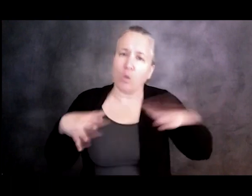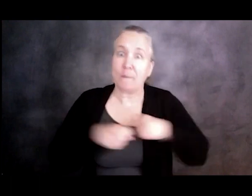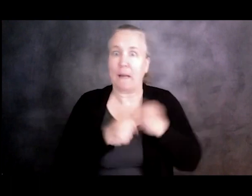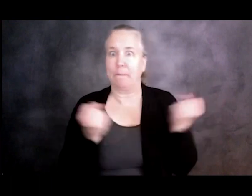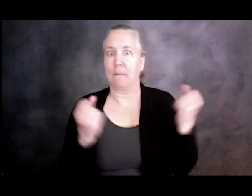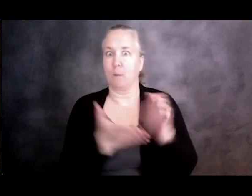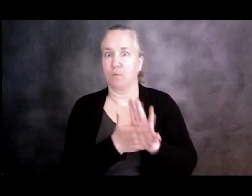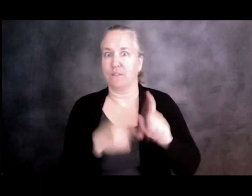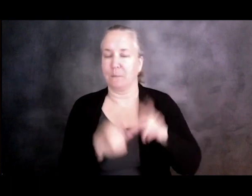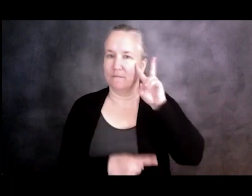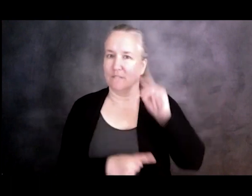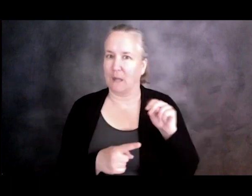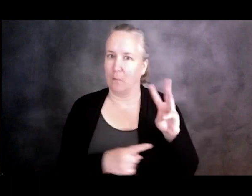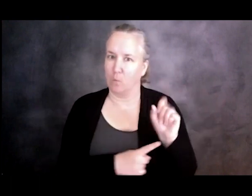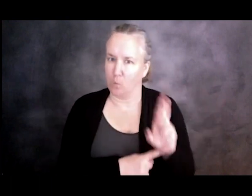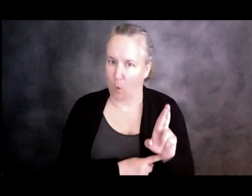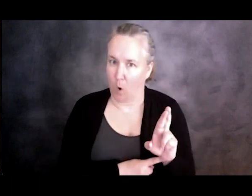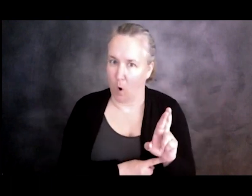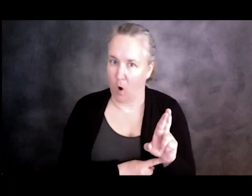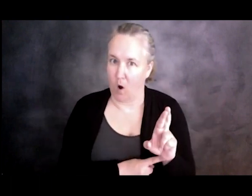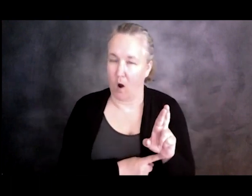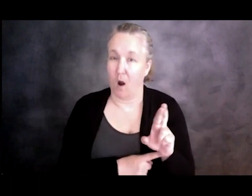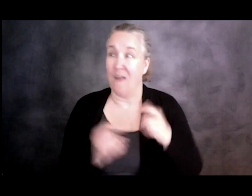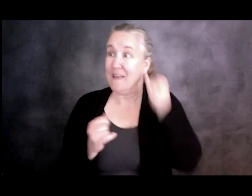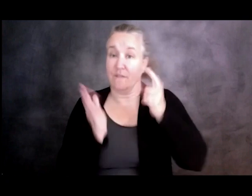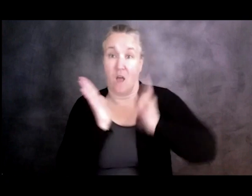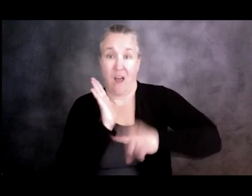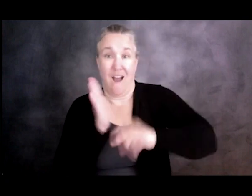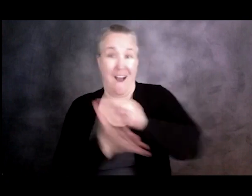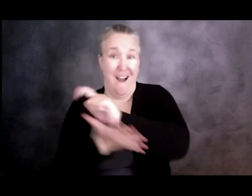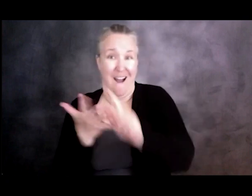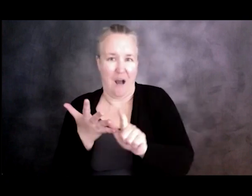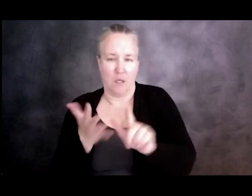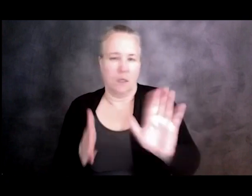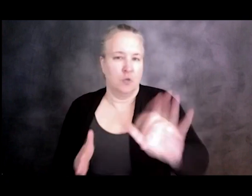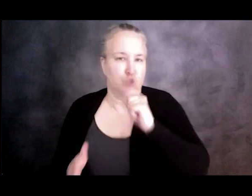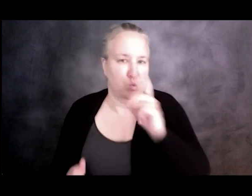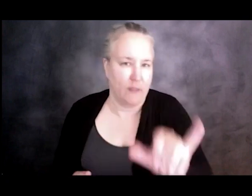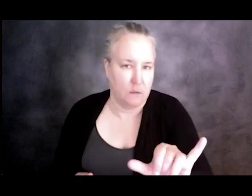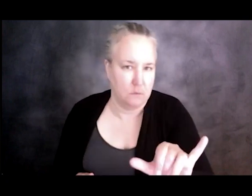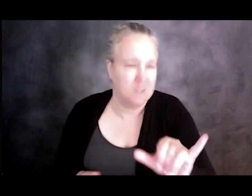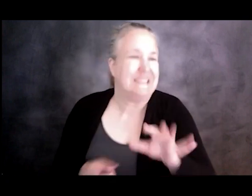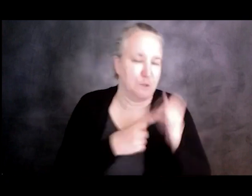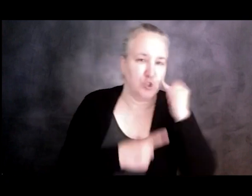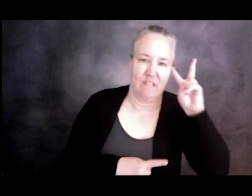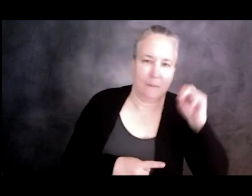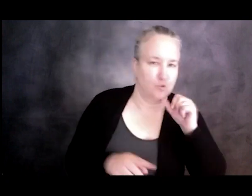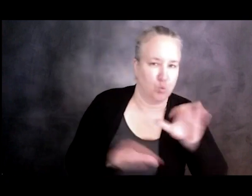and it's an exercise I recommend to nobody, especially if you're Vietnamese. And so really, the movie that they're going to be talking about in this scene